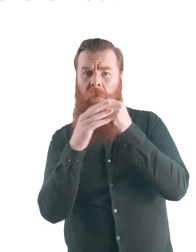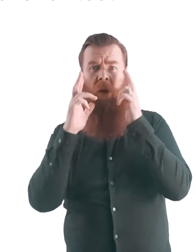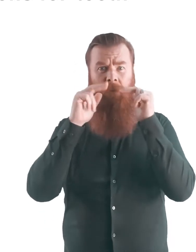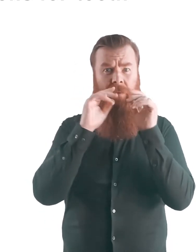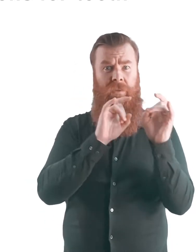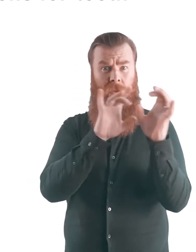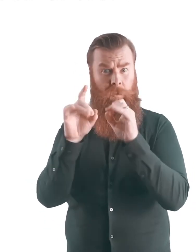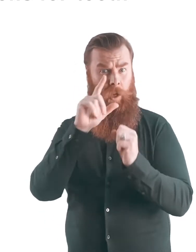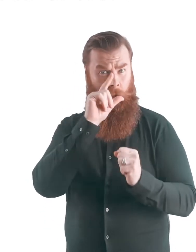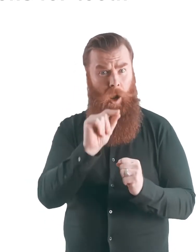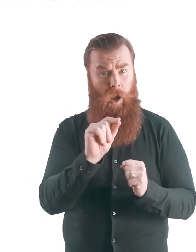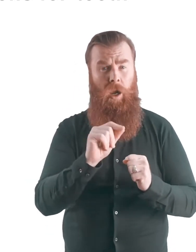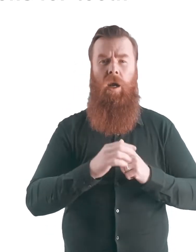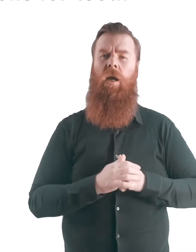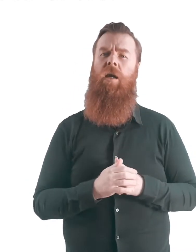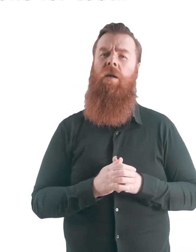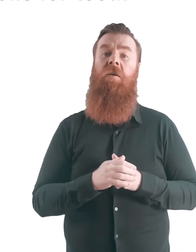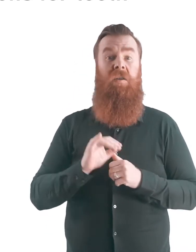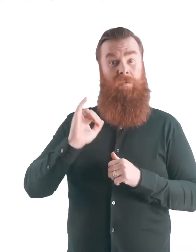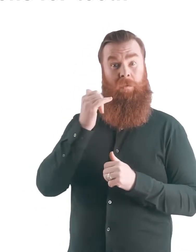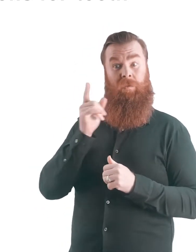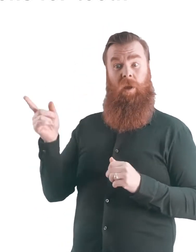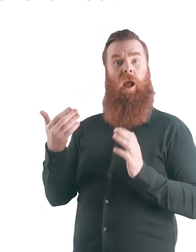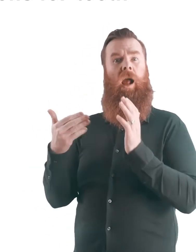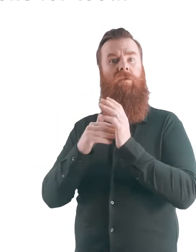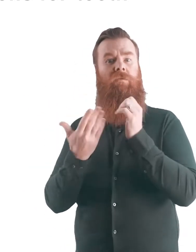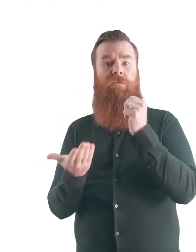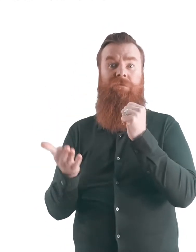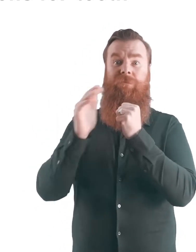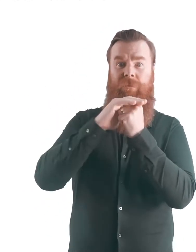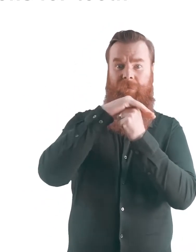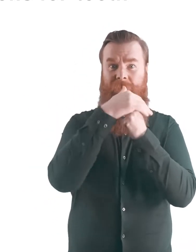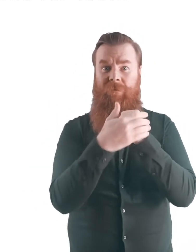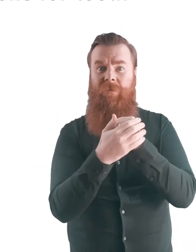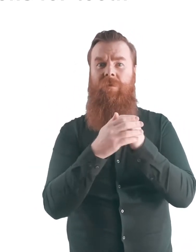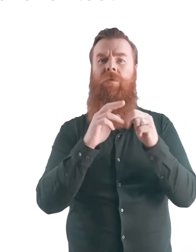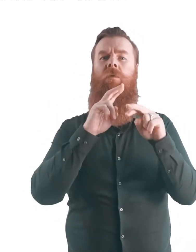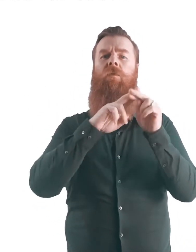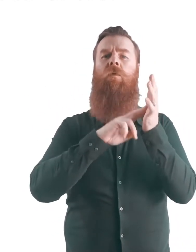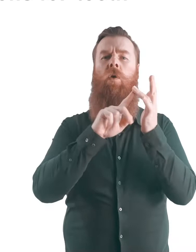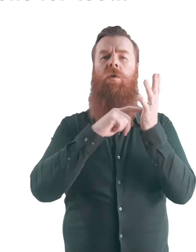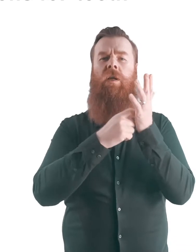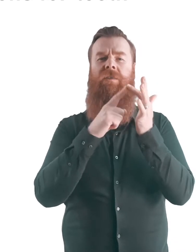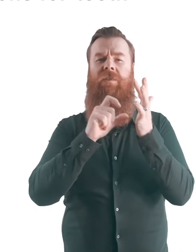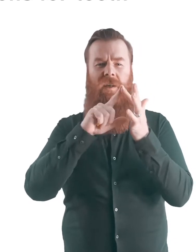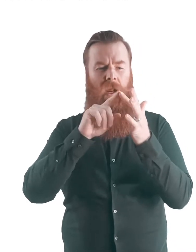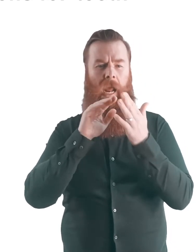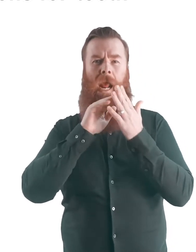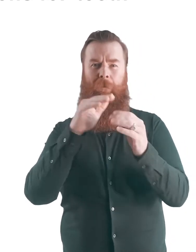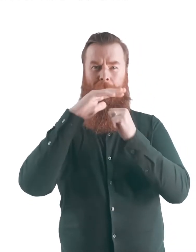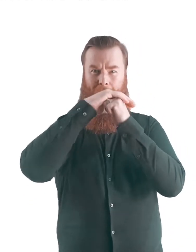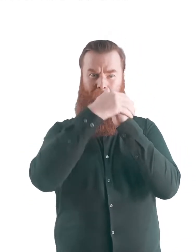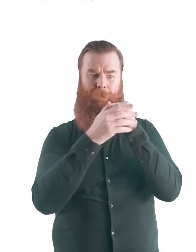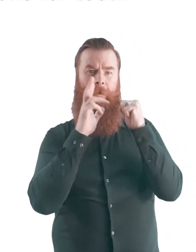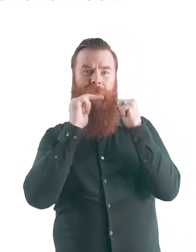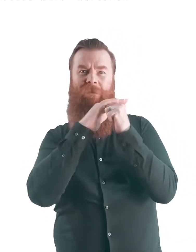They may apply fluoride to your teeth to help protect them. If your dentist finds tooth decay,